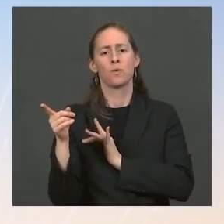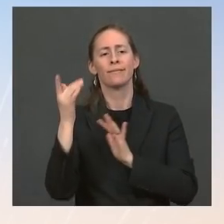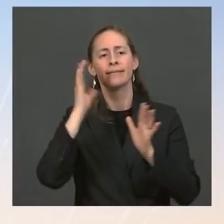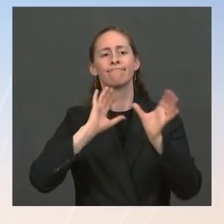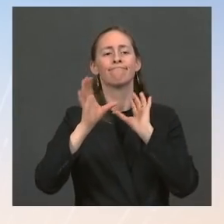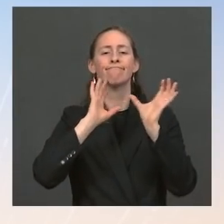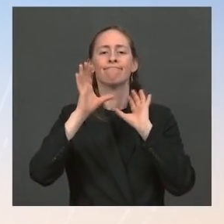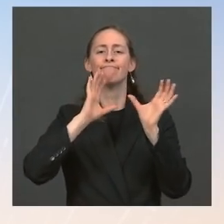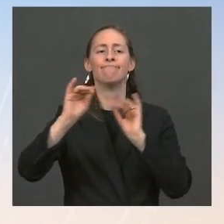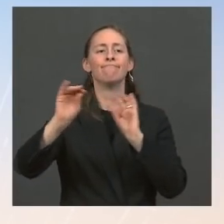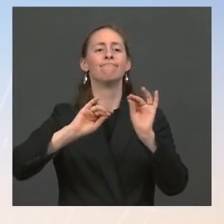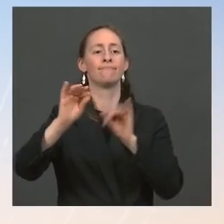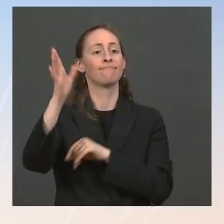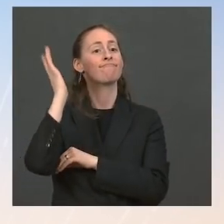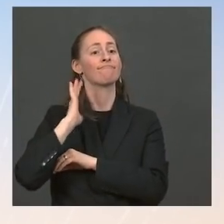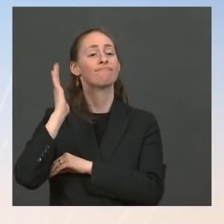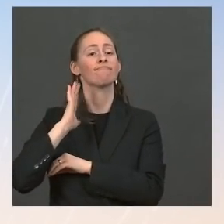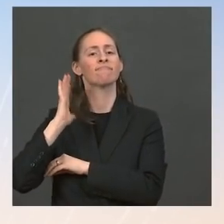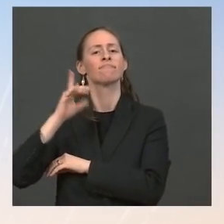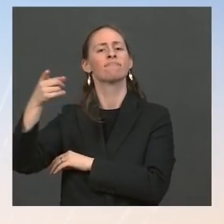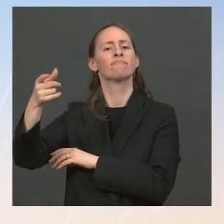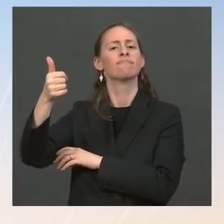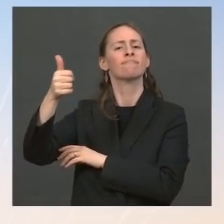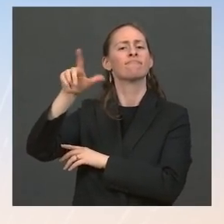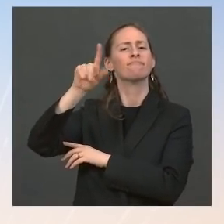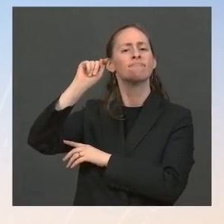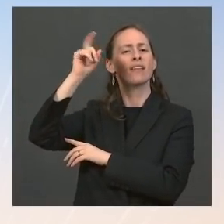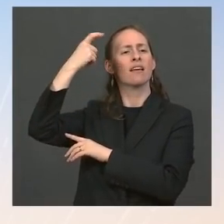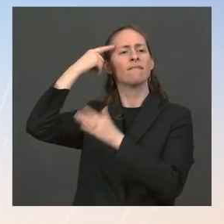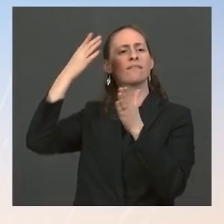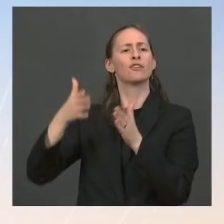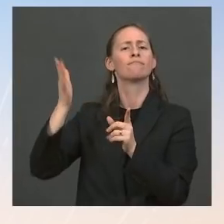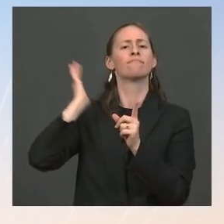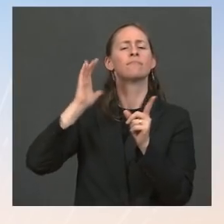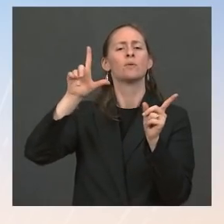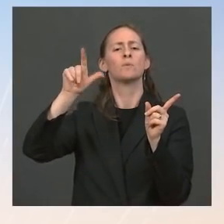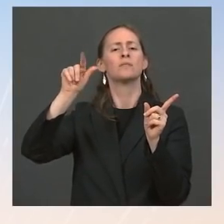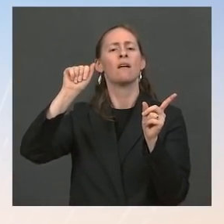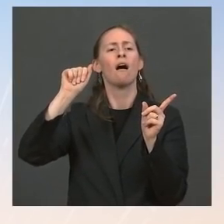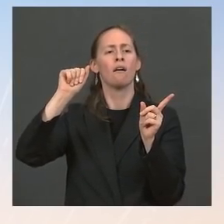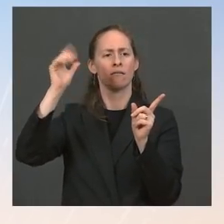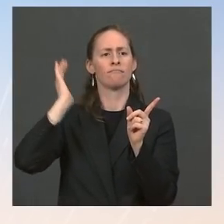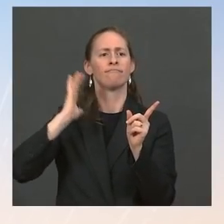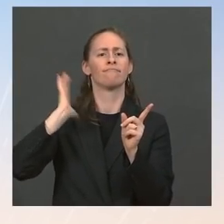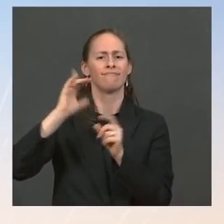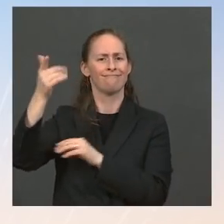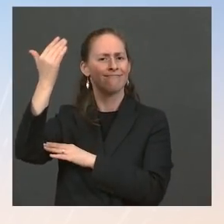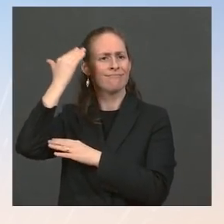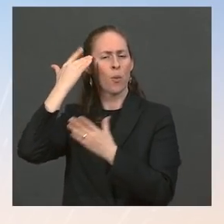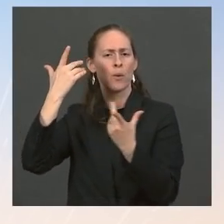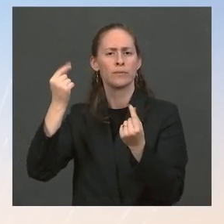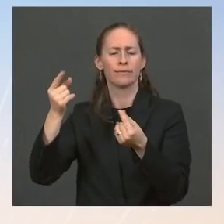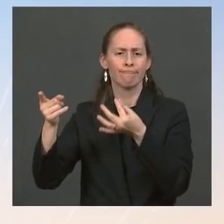so I'm sure we will utilize him to be out there explaining the implementation plan as well. Go ahead. The Press: Thanks, Jen.